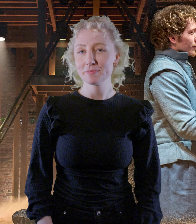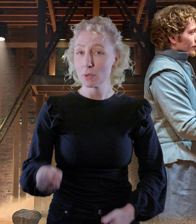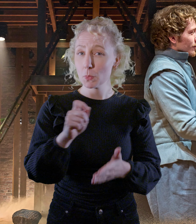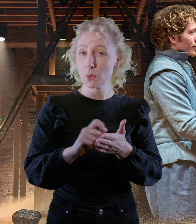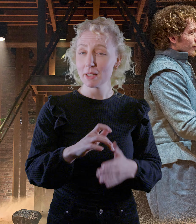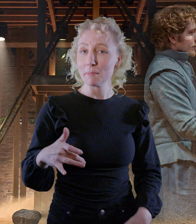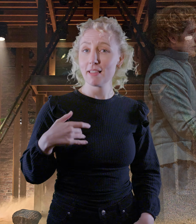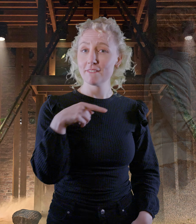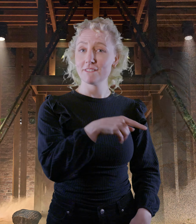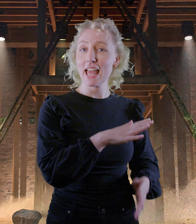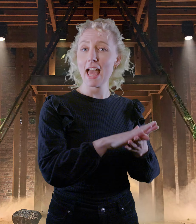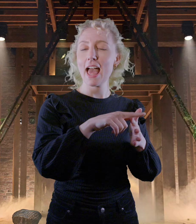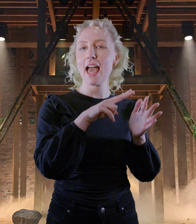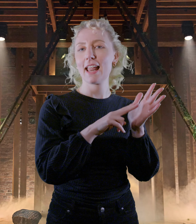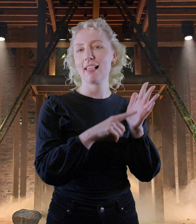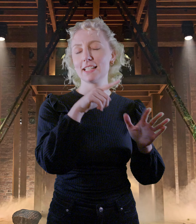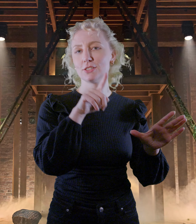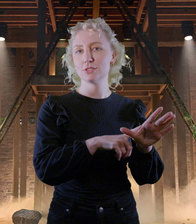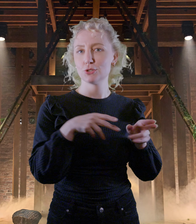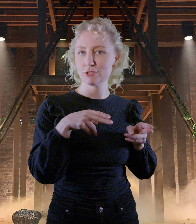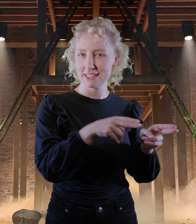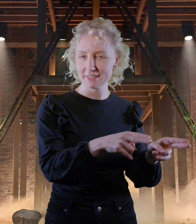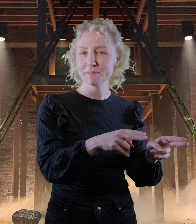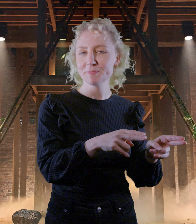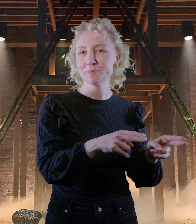William lives in Henley Street, in Stratford-upon-Avon.